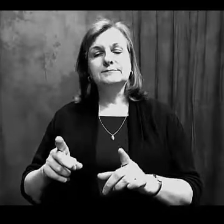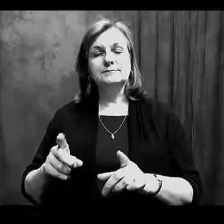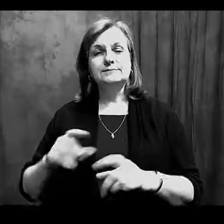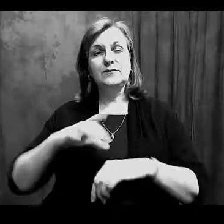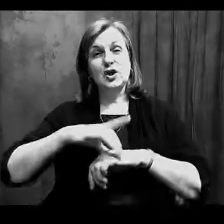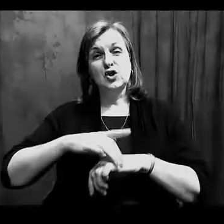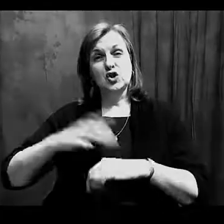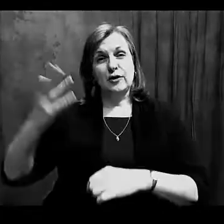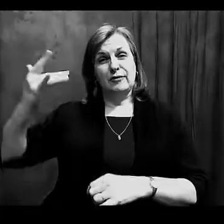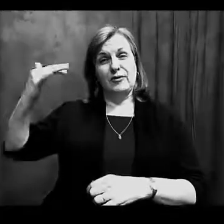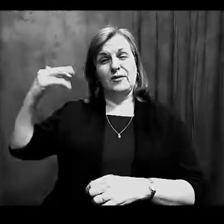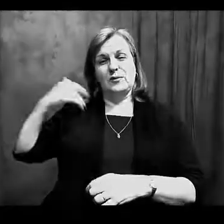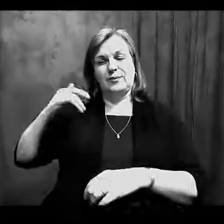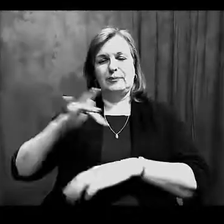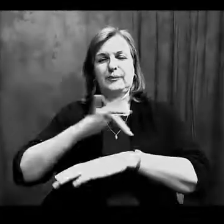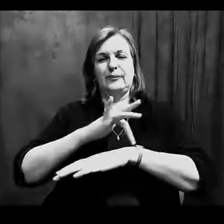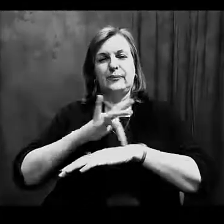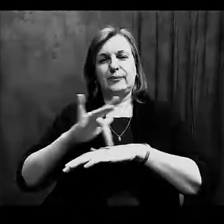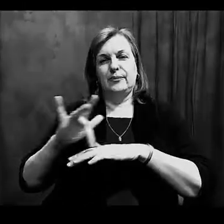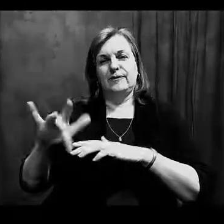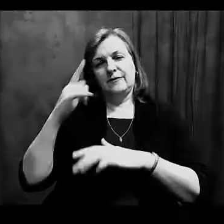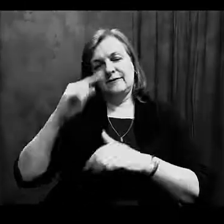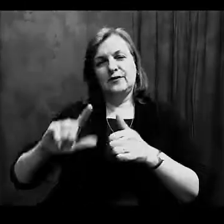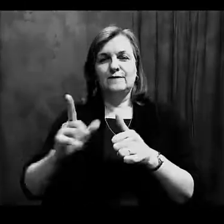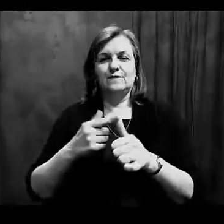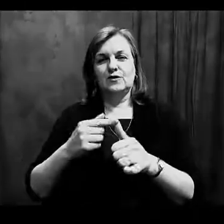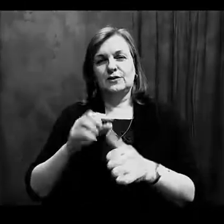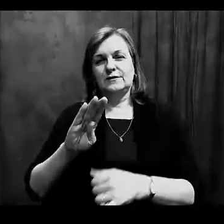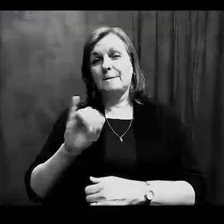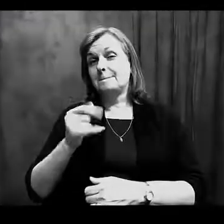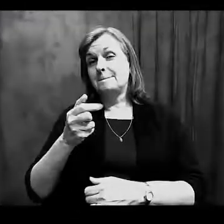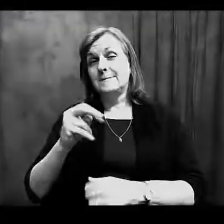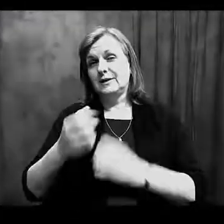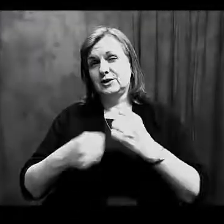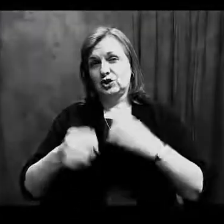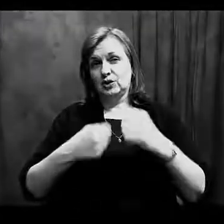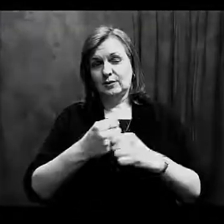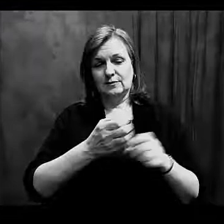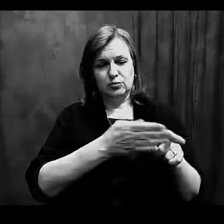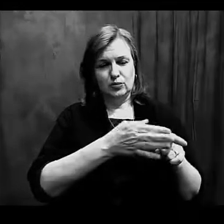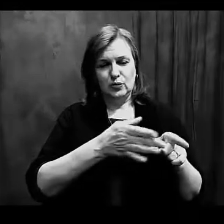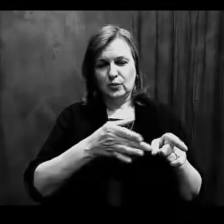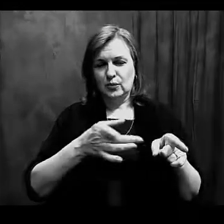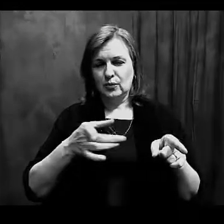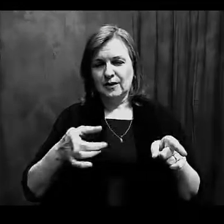but the earth was barren essentially for the first 1 billion years because we're looking at